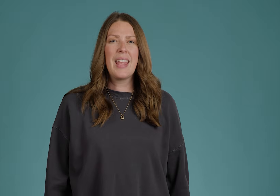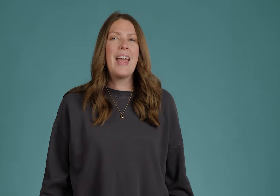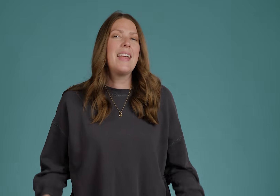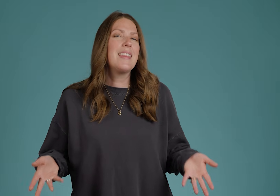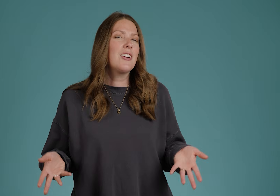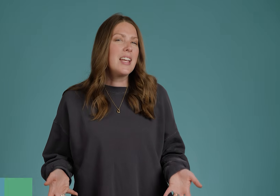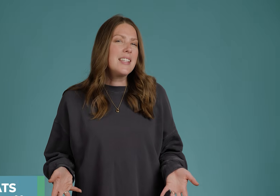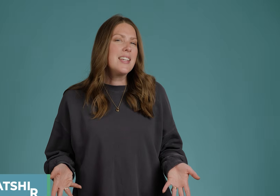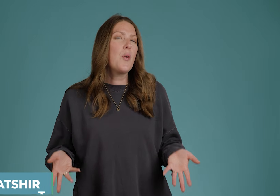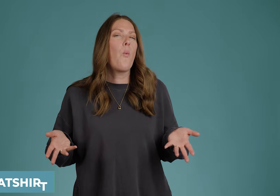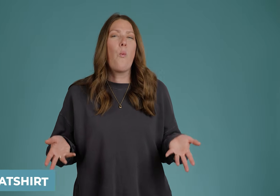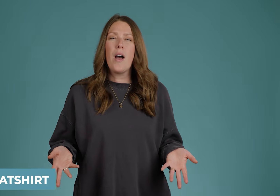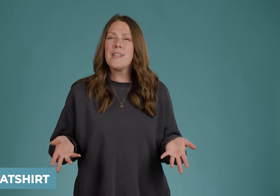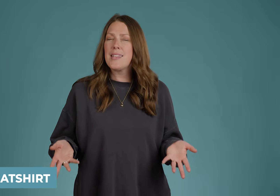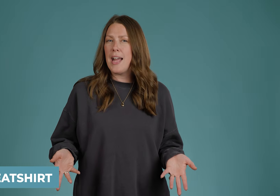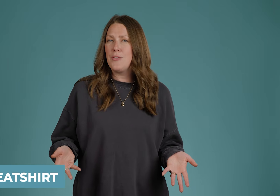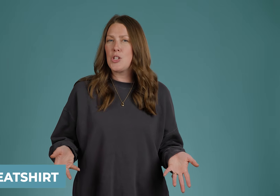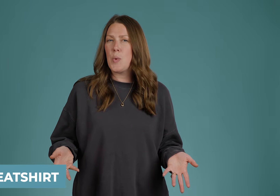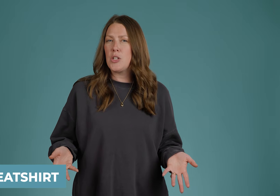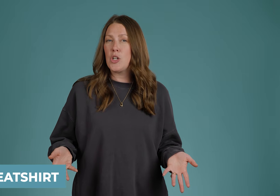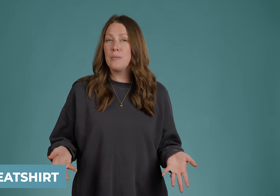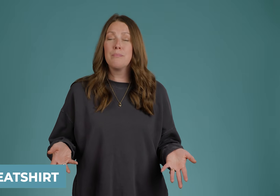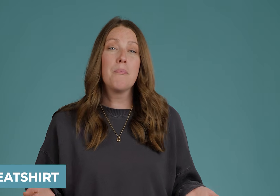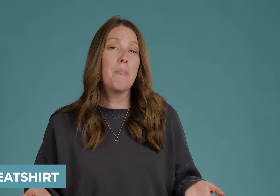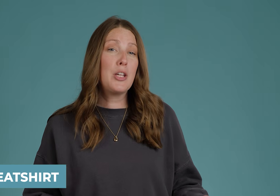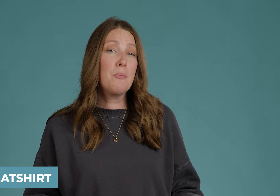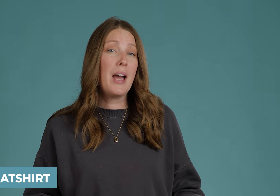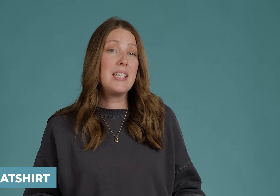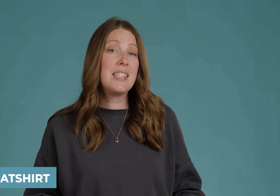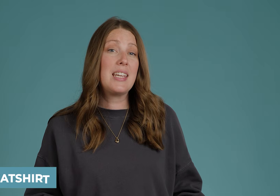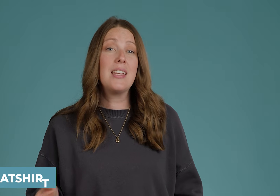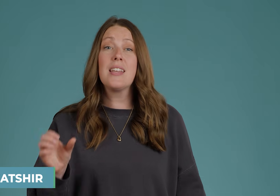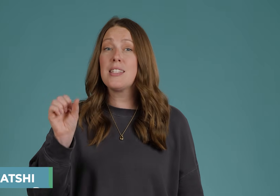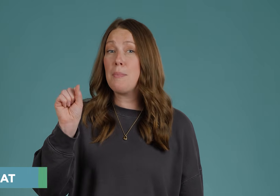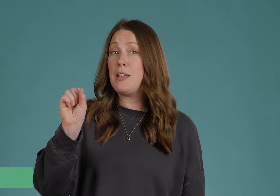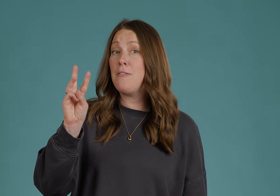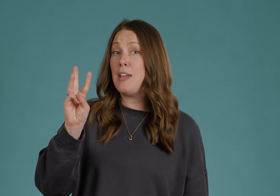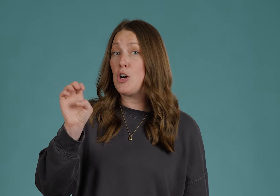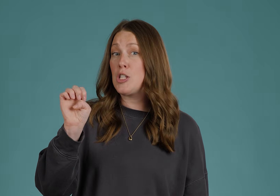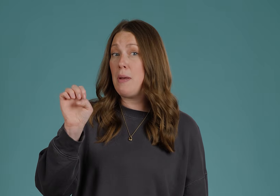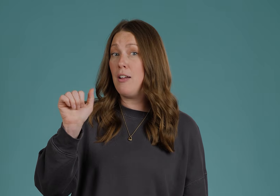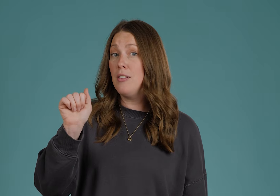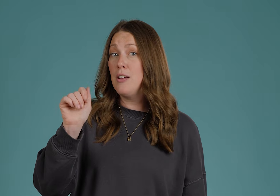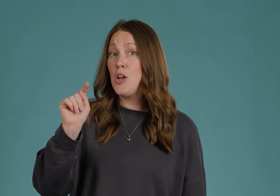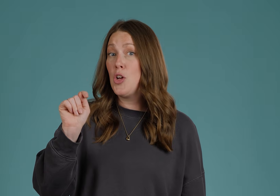There isn't one sign for sweatshirt, but you might see somebody fingerspell